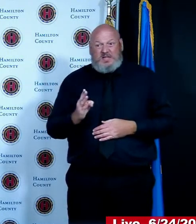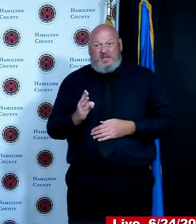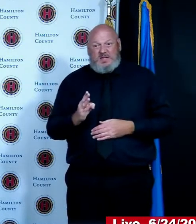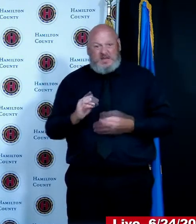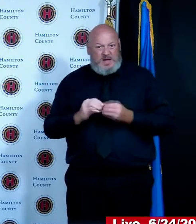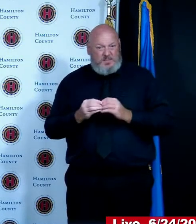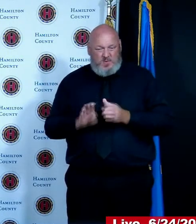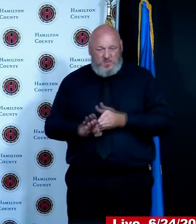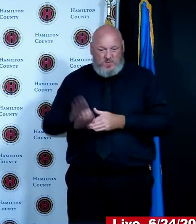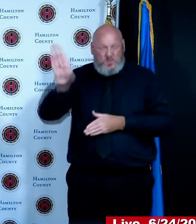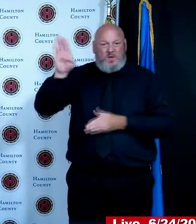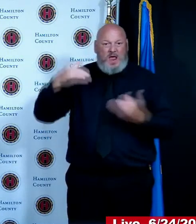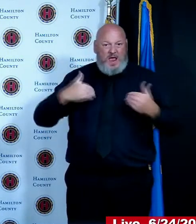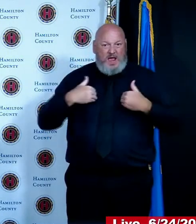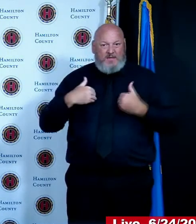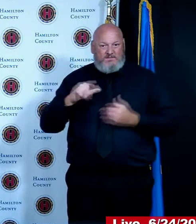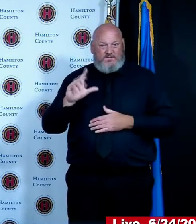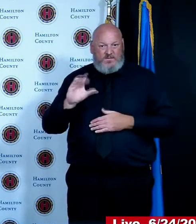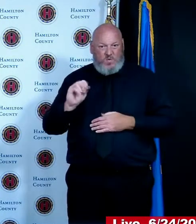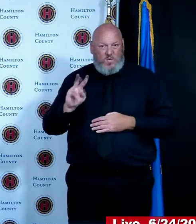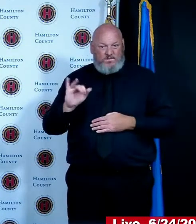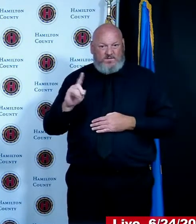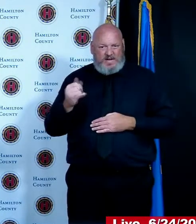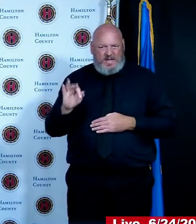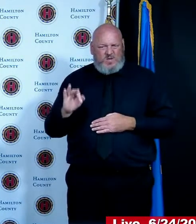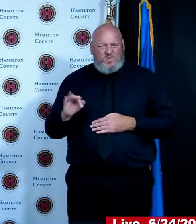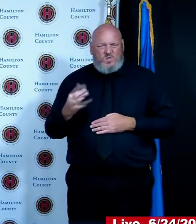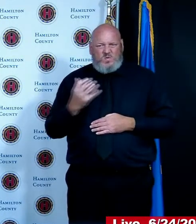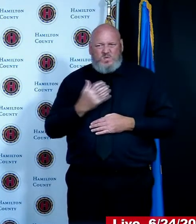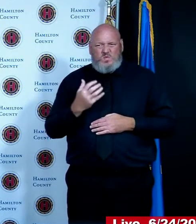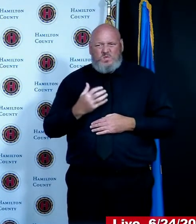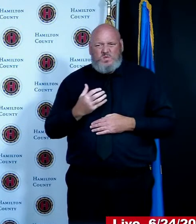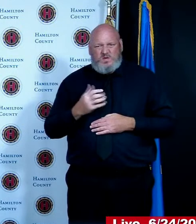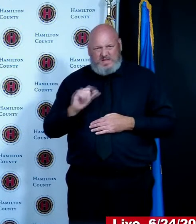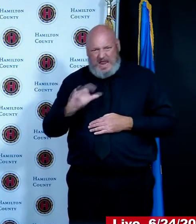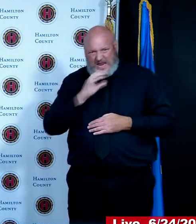demographic is of a special concern because this group is highly mobile and